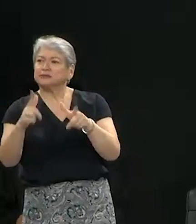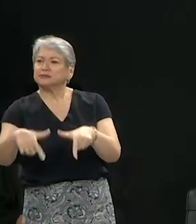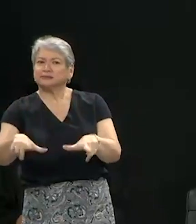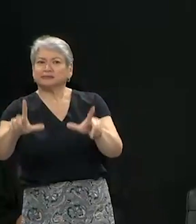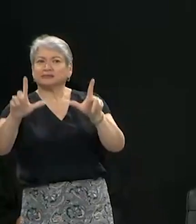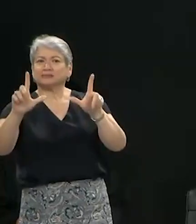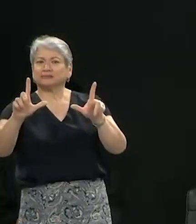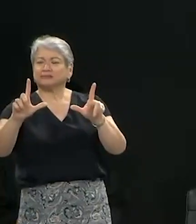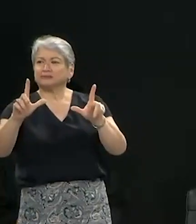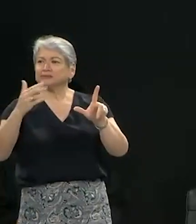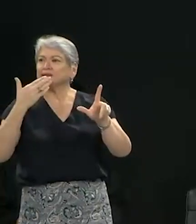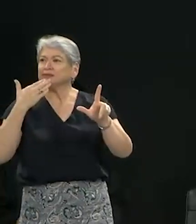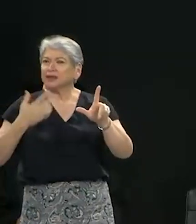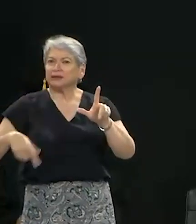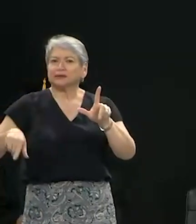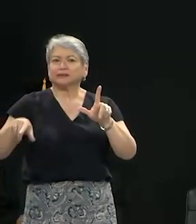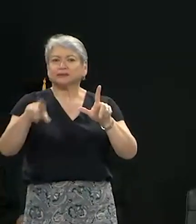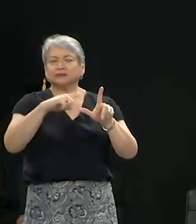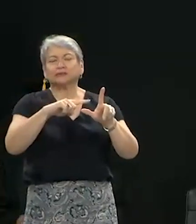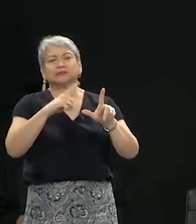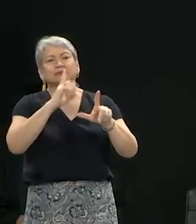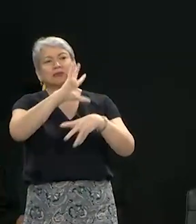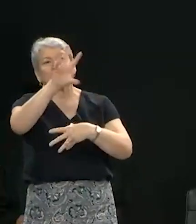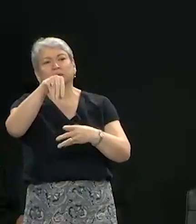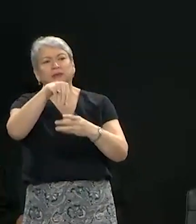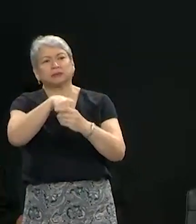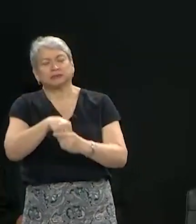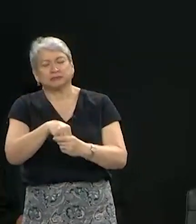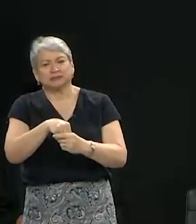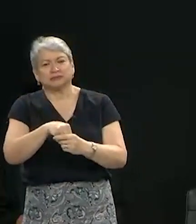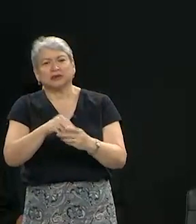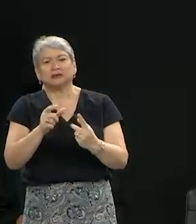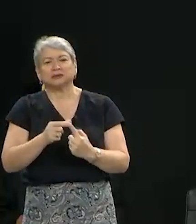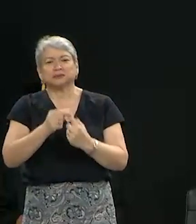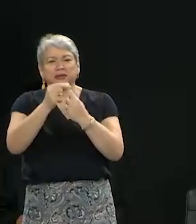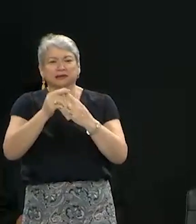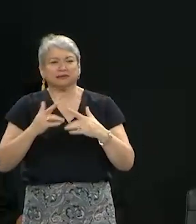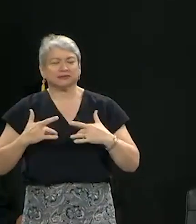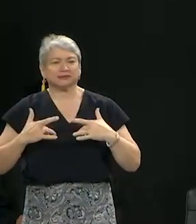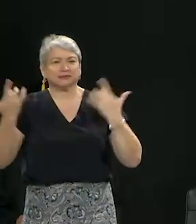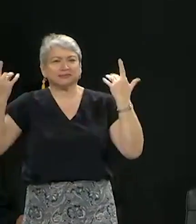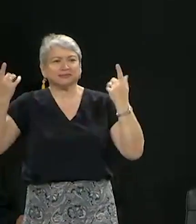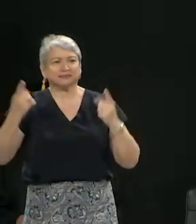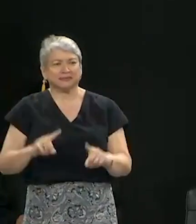thank you for being a part of this very special occasion for our graduates.